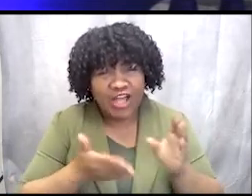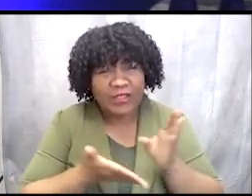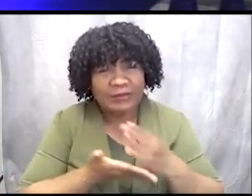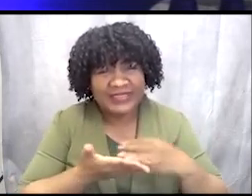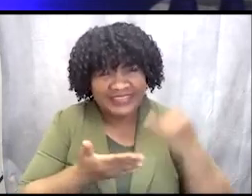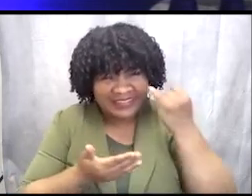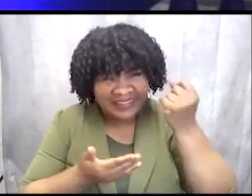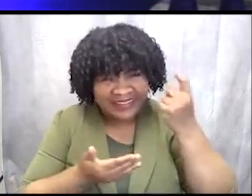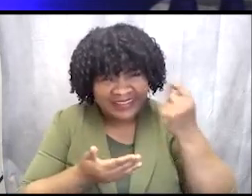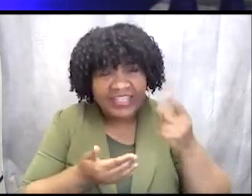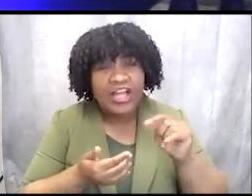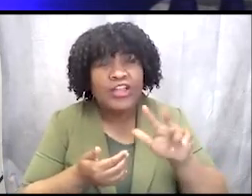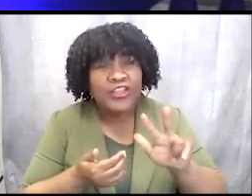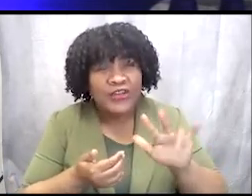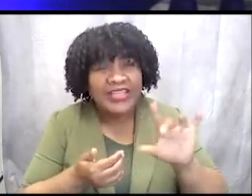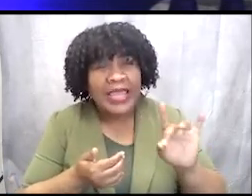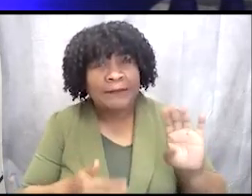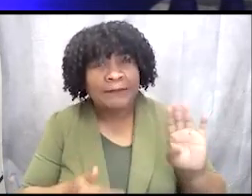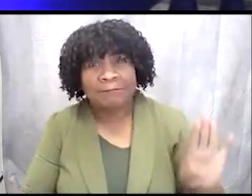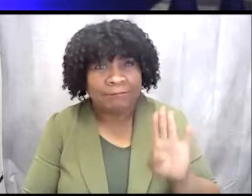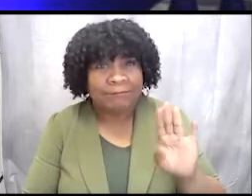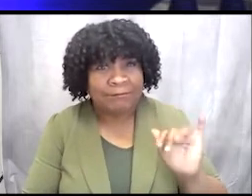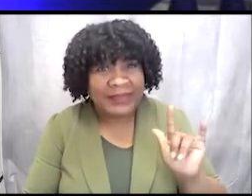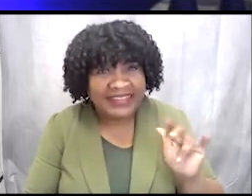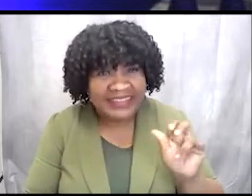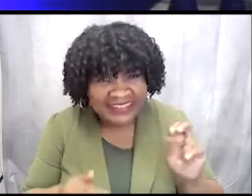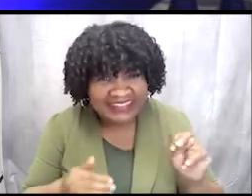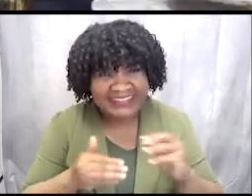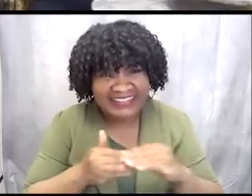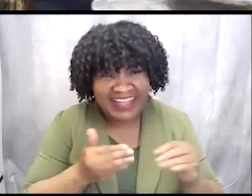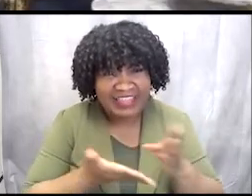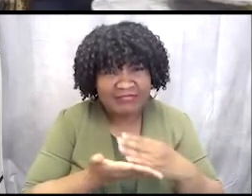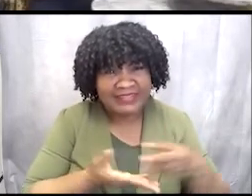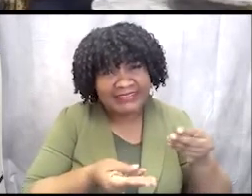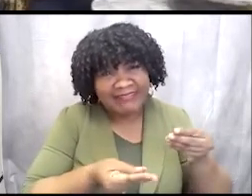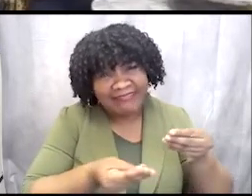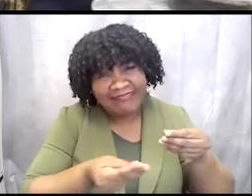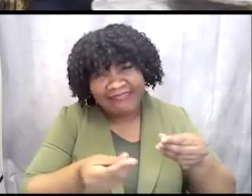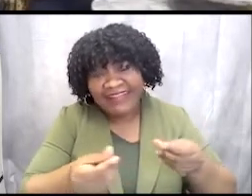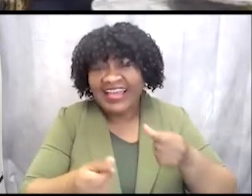That's 38 with a B that we spend every year.